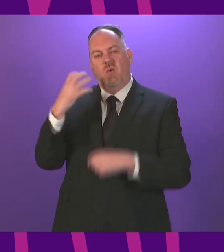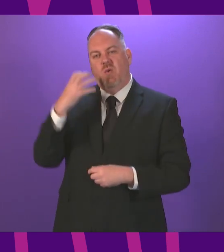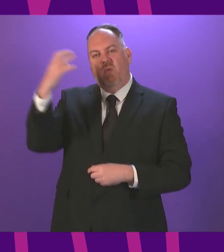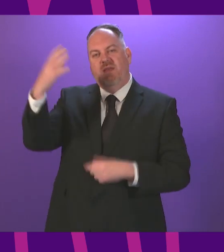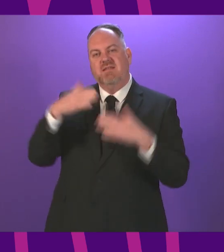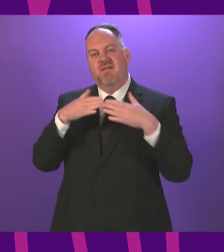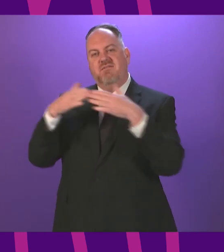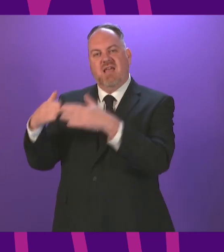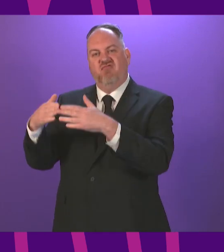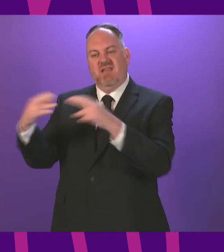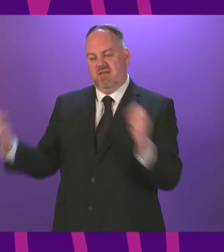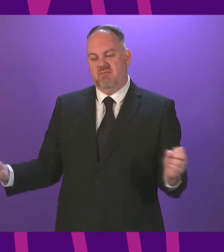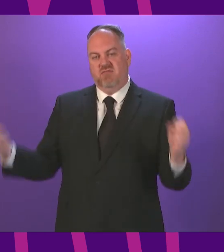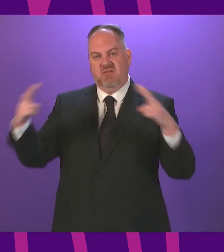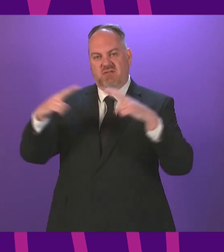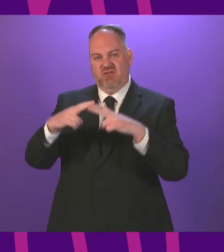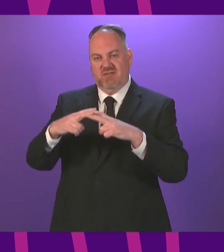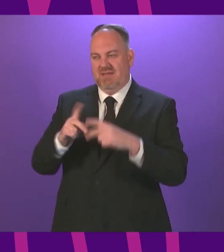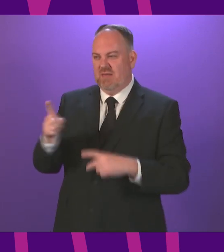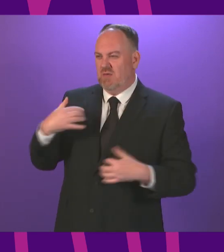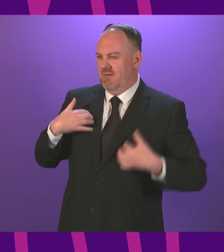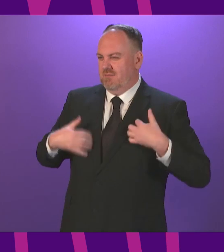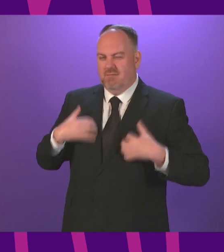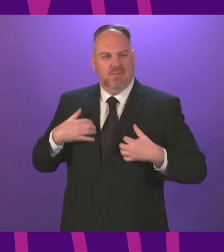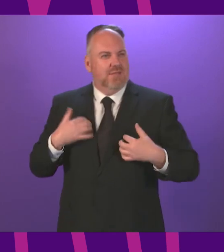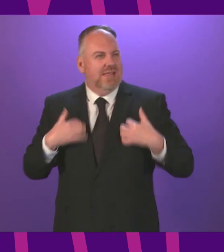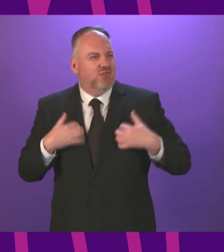had been determined to attend, because he was fascinated and deeply impressed